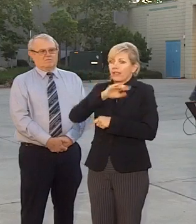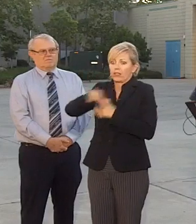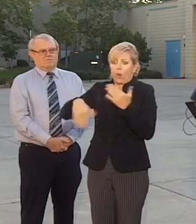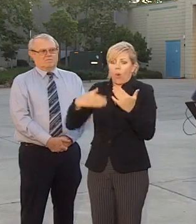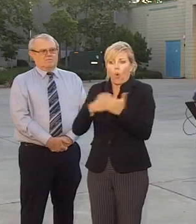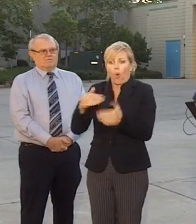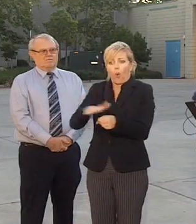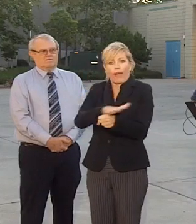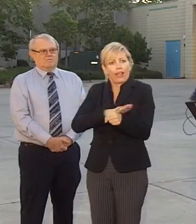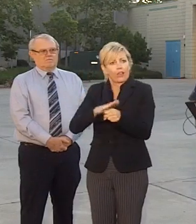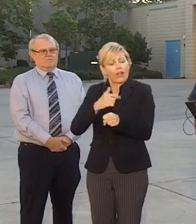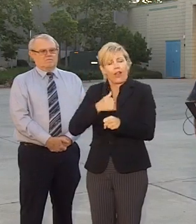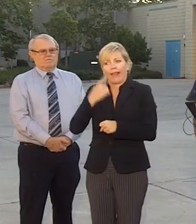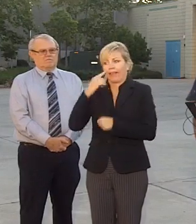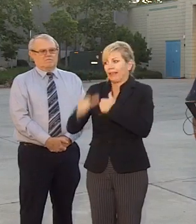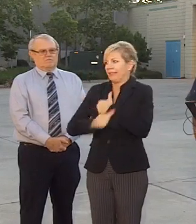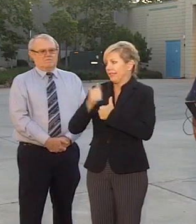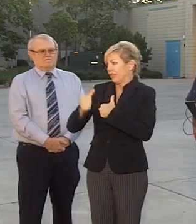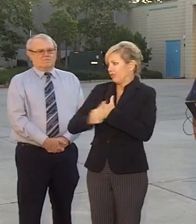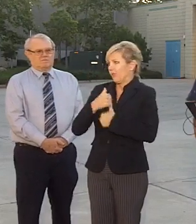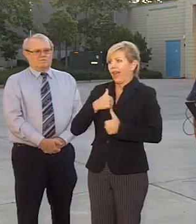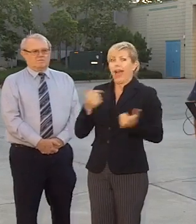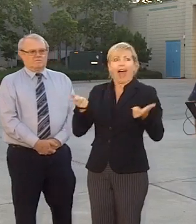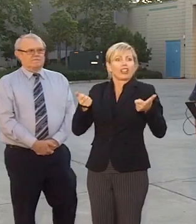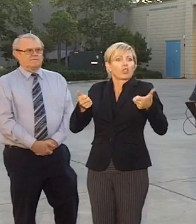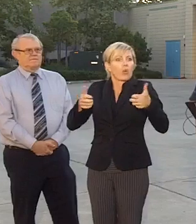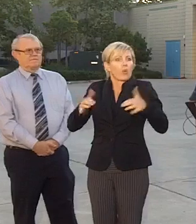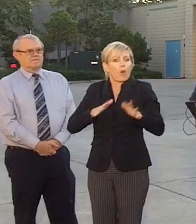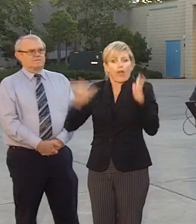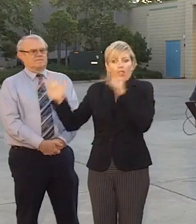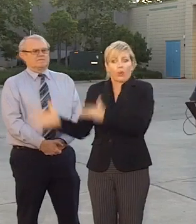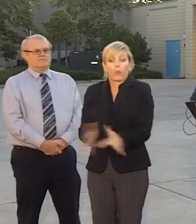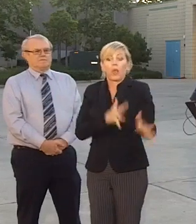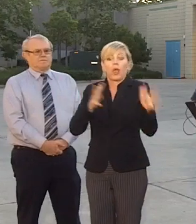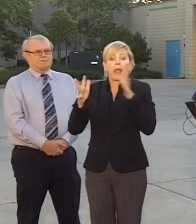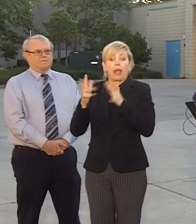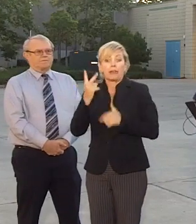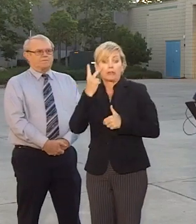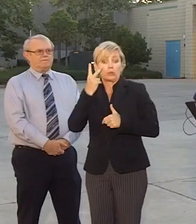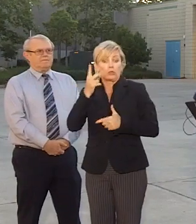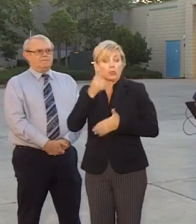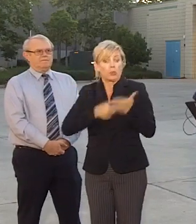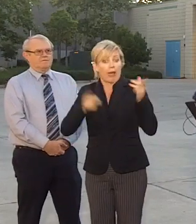don't want it win tested we're keeping a close eye and when I say wind tested that means if